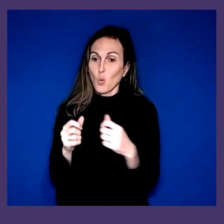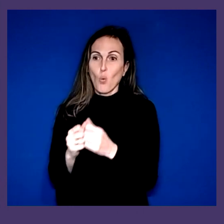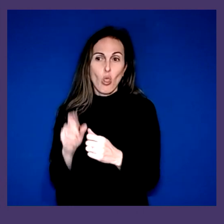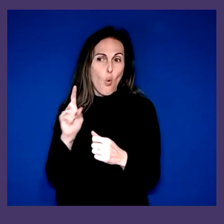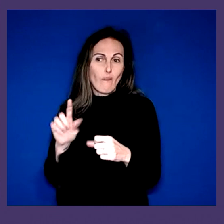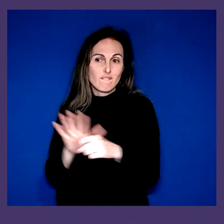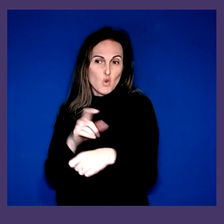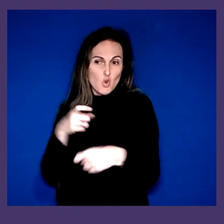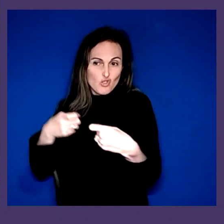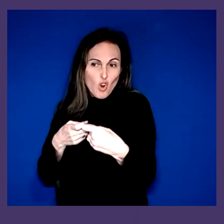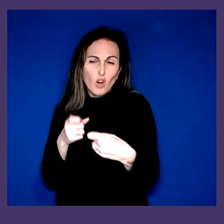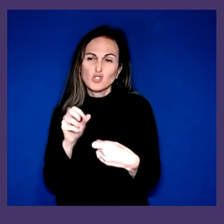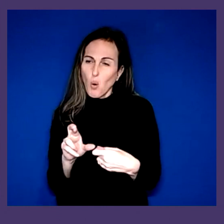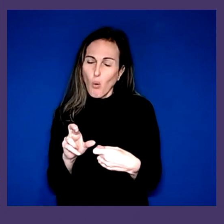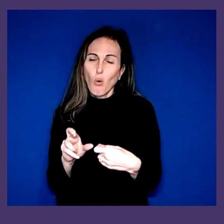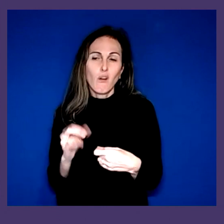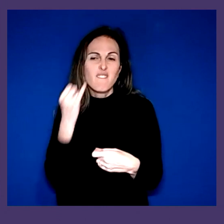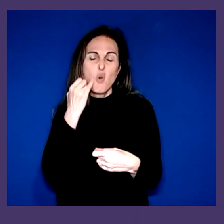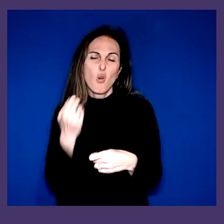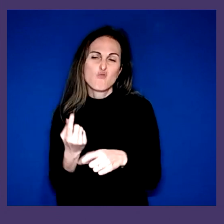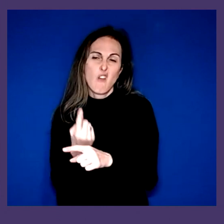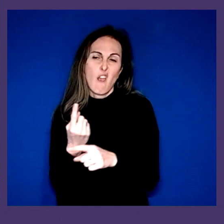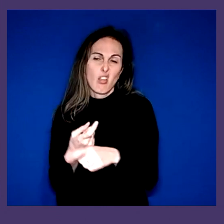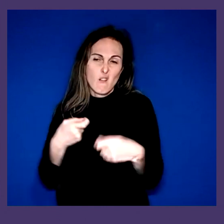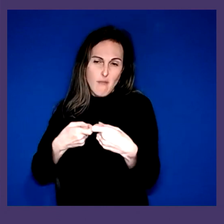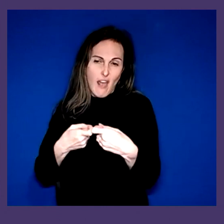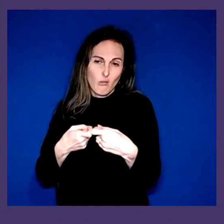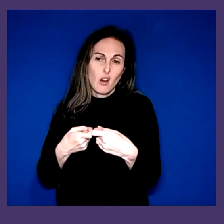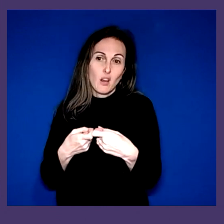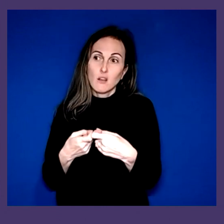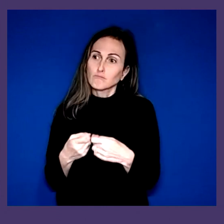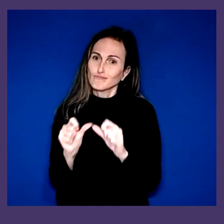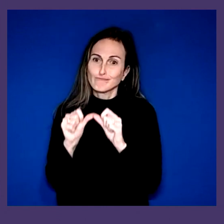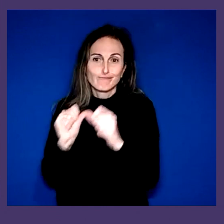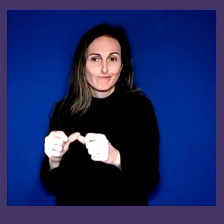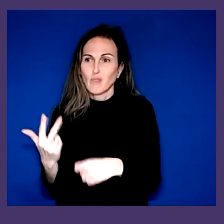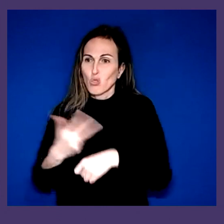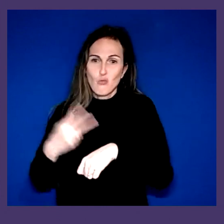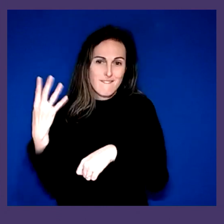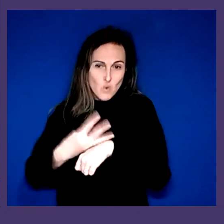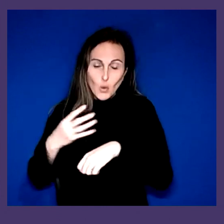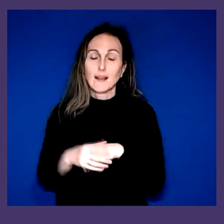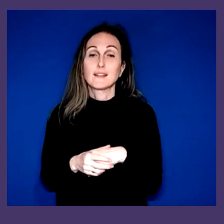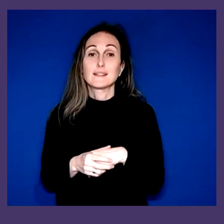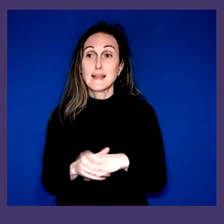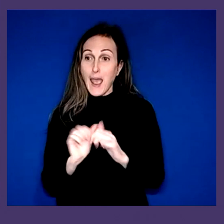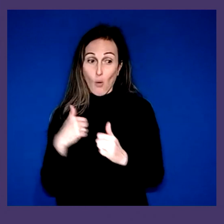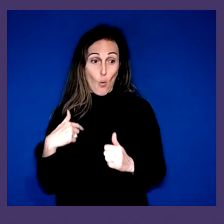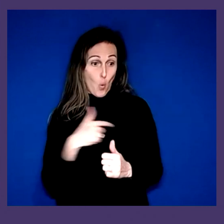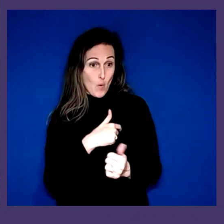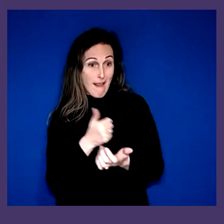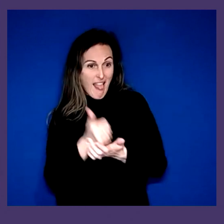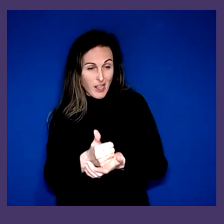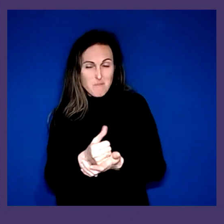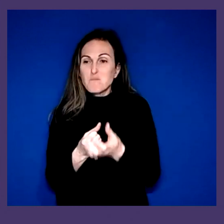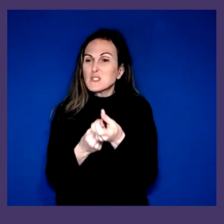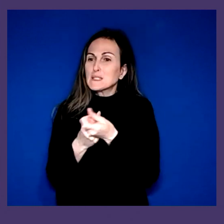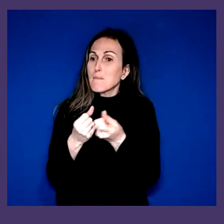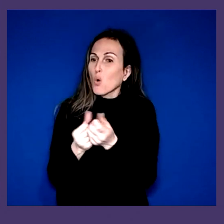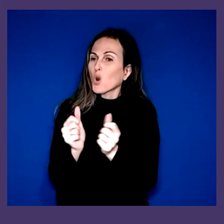their work to give low-energy audio support to Windows. And so, in essence, with low-energy support to Windows,